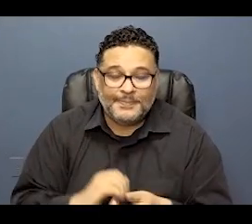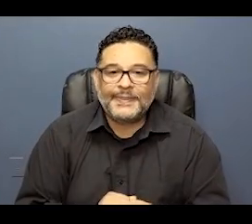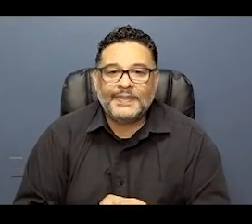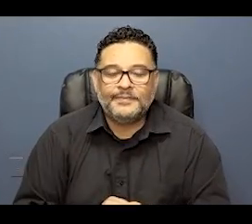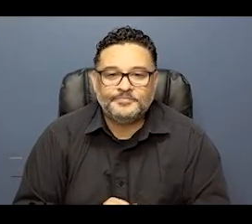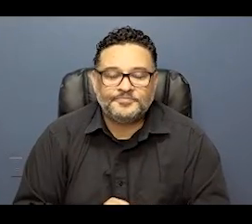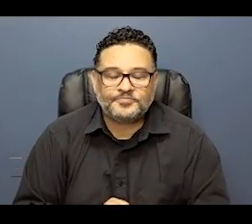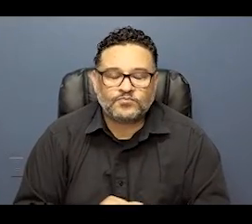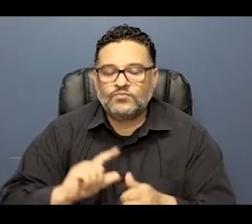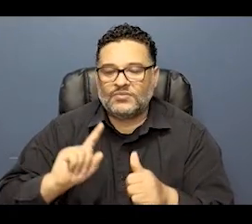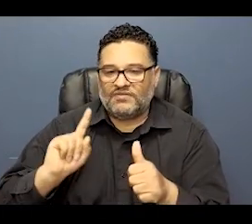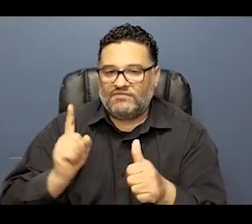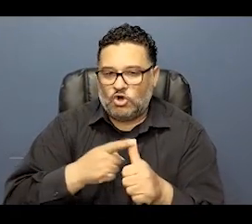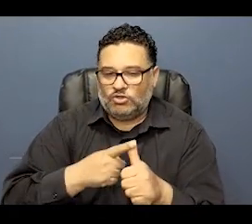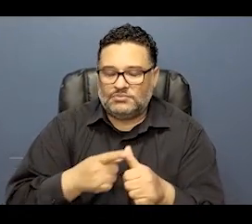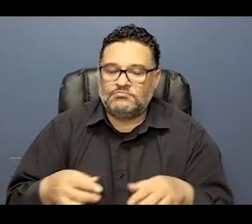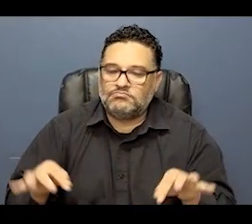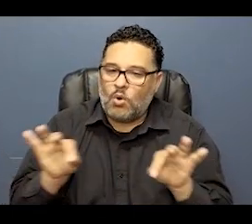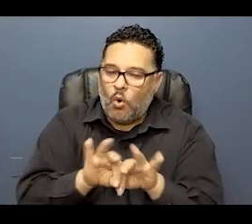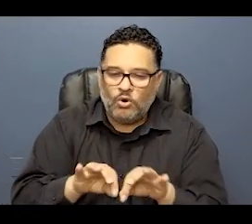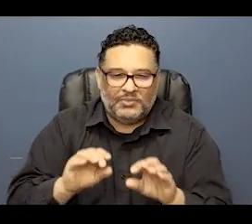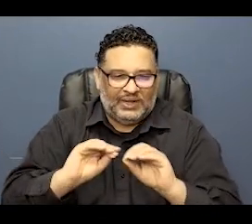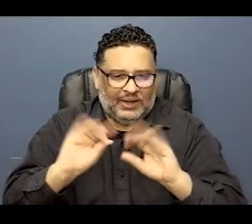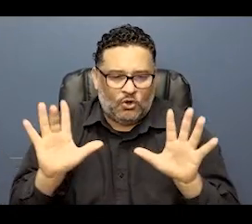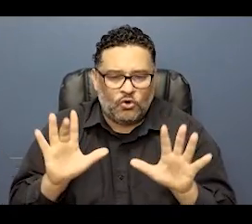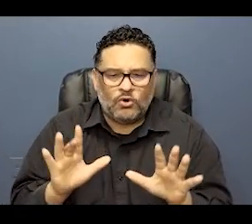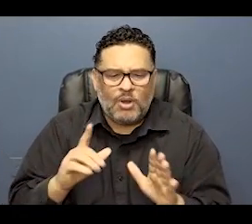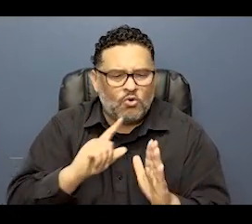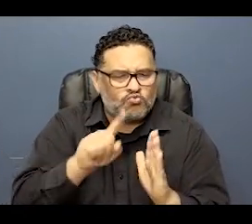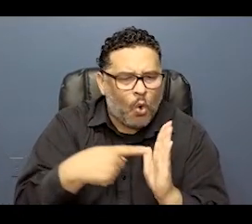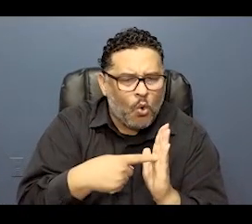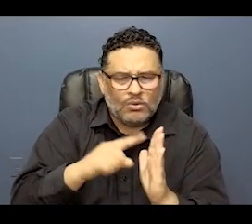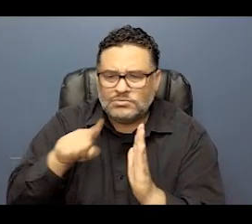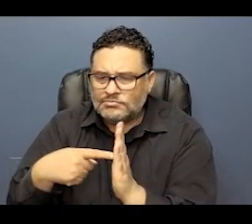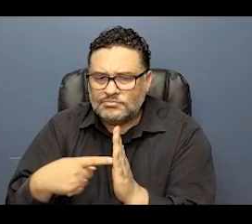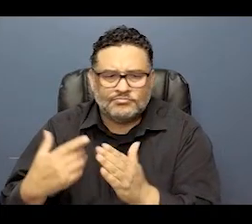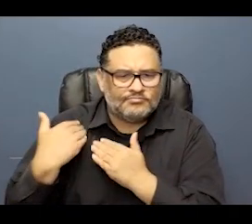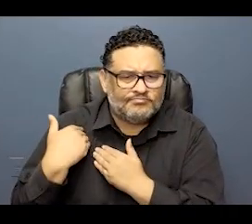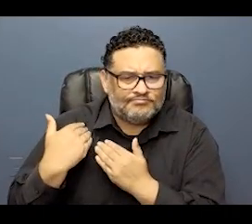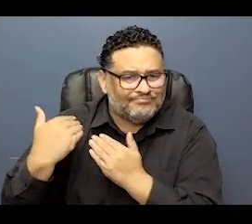First, it’s important to be clear about roles and responsibilities. Sub-awardees